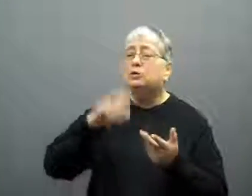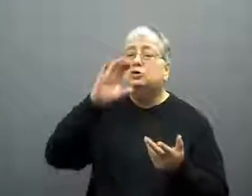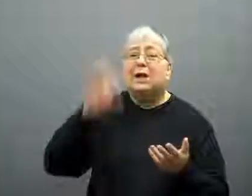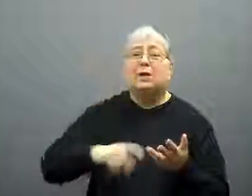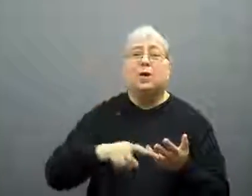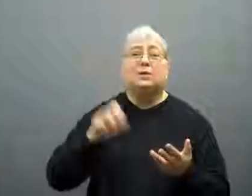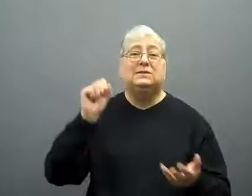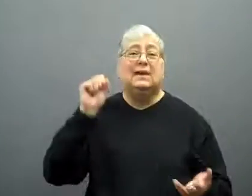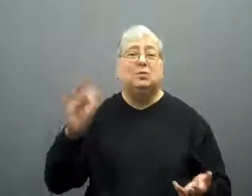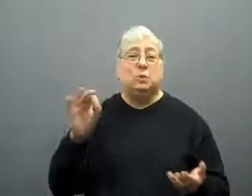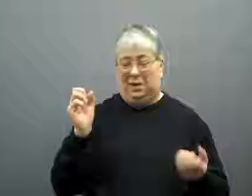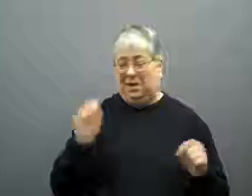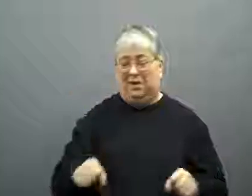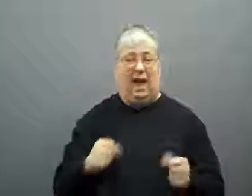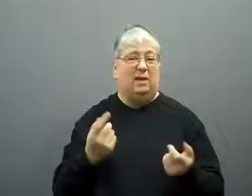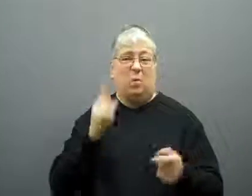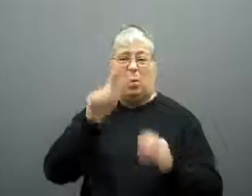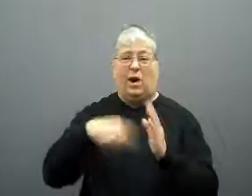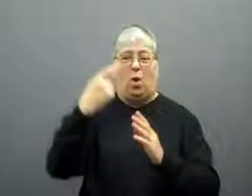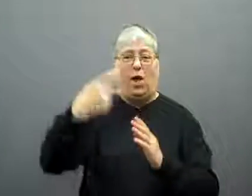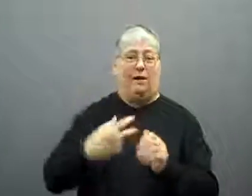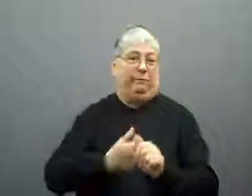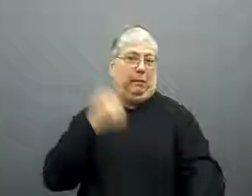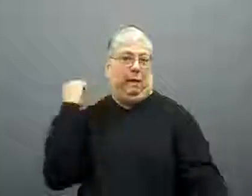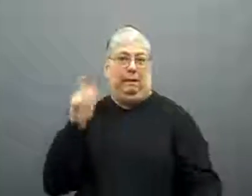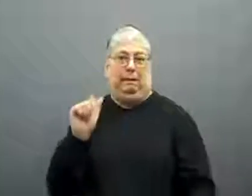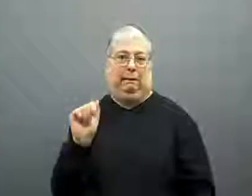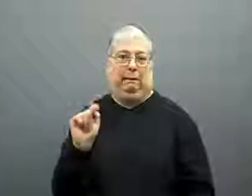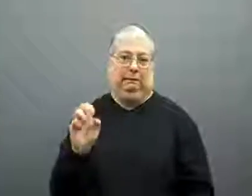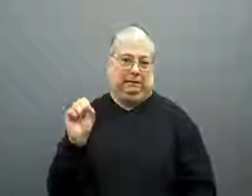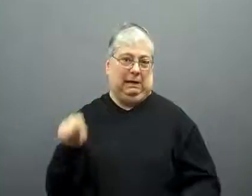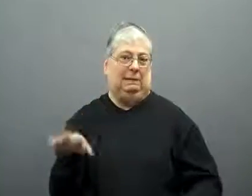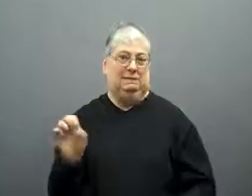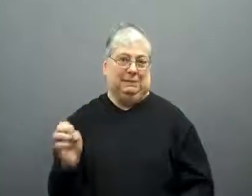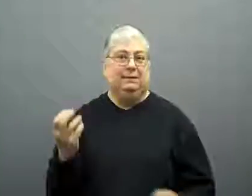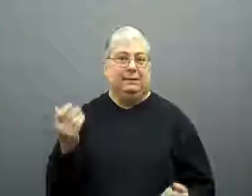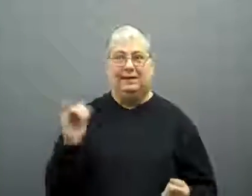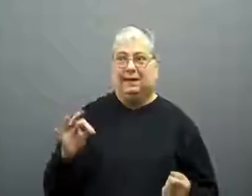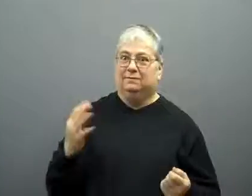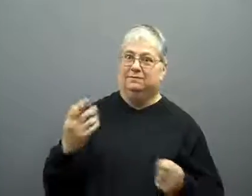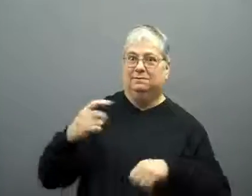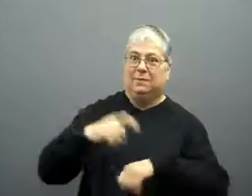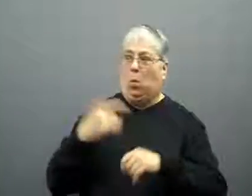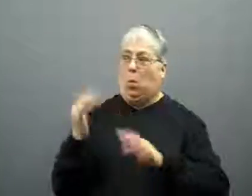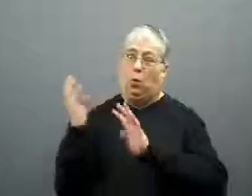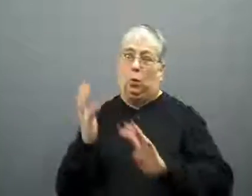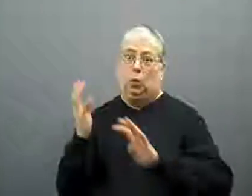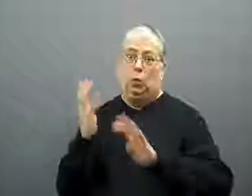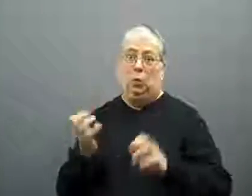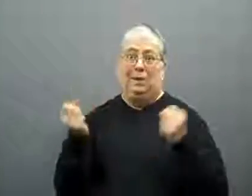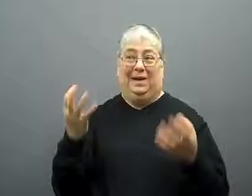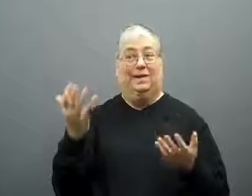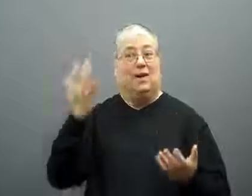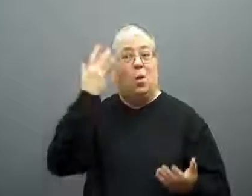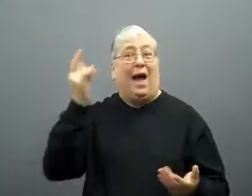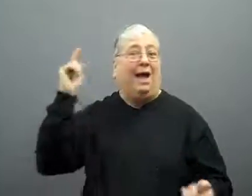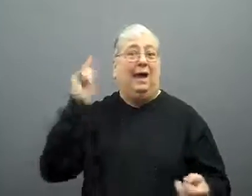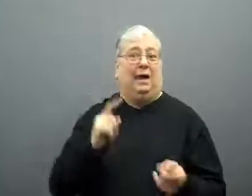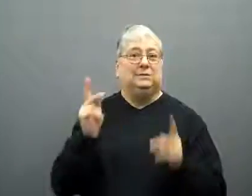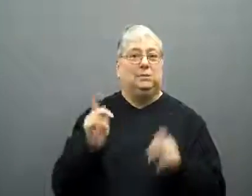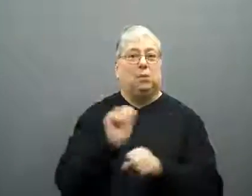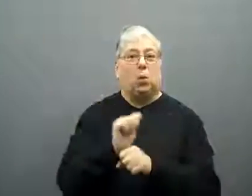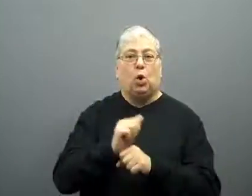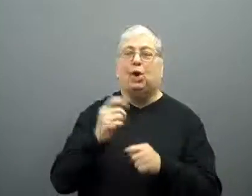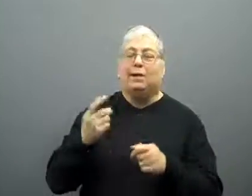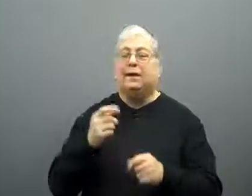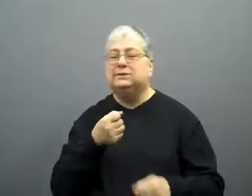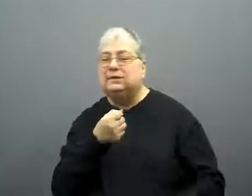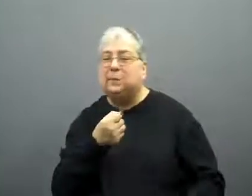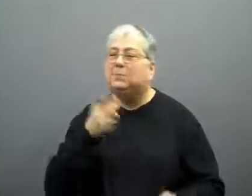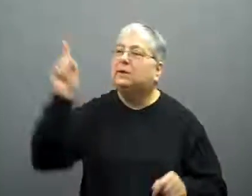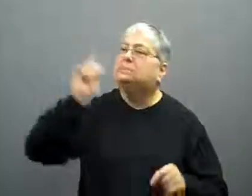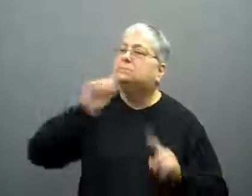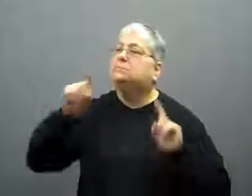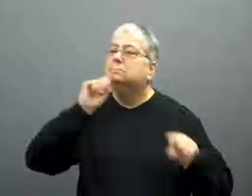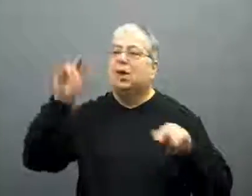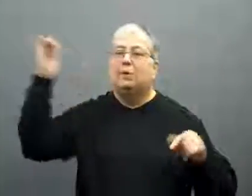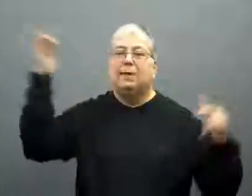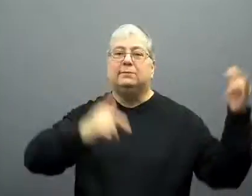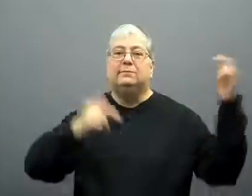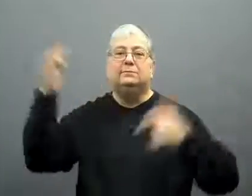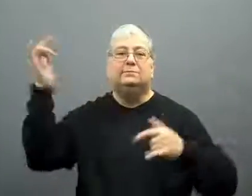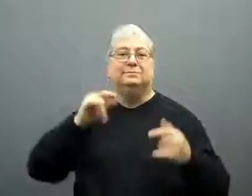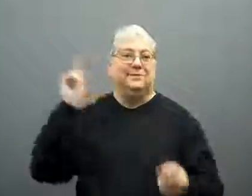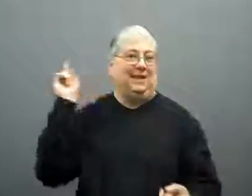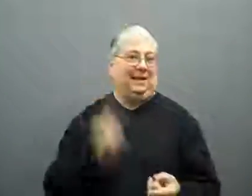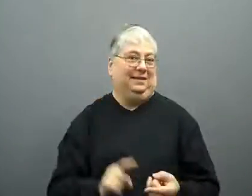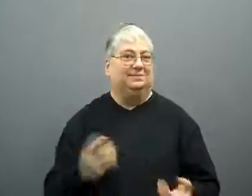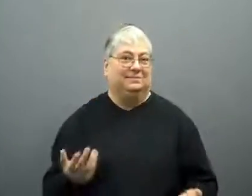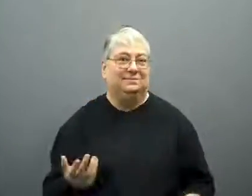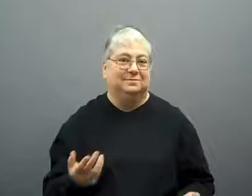Chicago and San Francisco could see 90 minute delays.